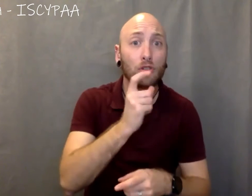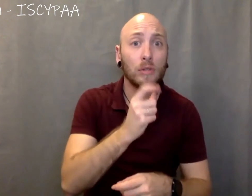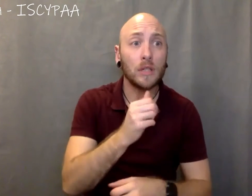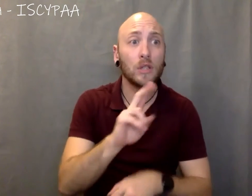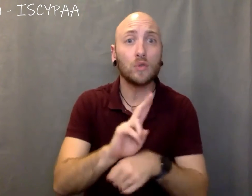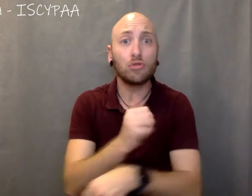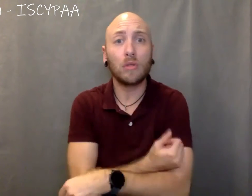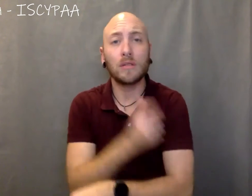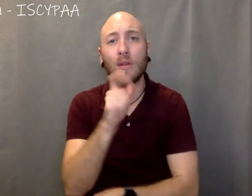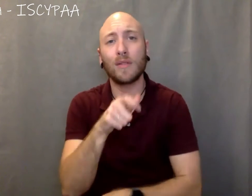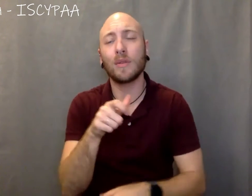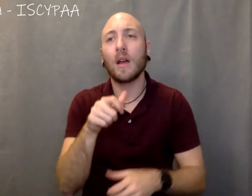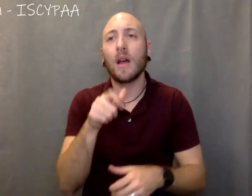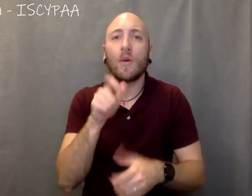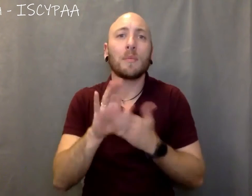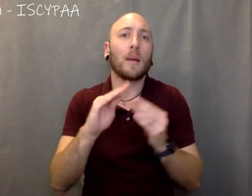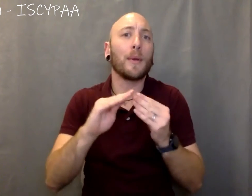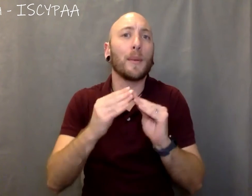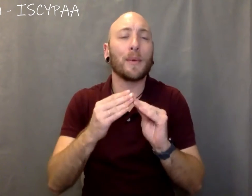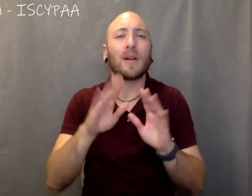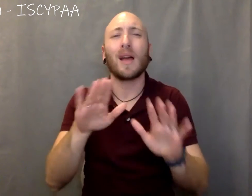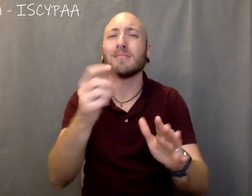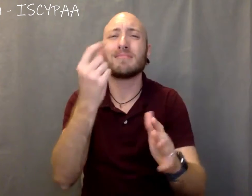you know what I mean. Because like we've lost so many, and like,